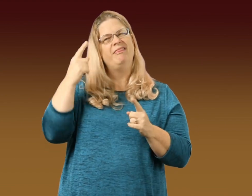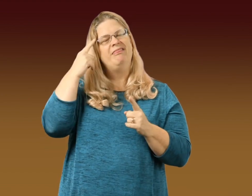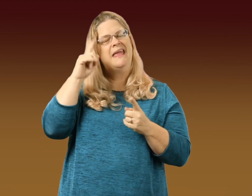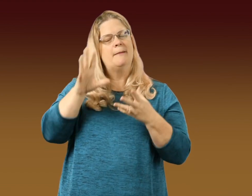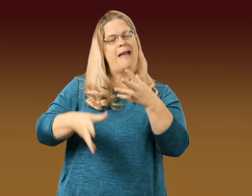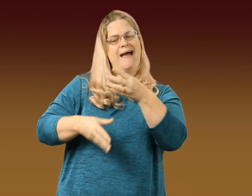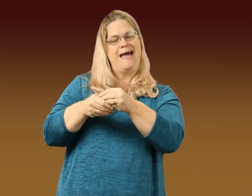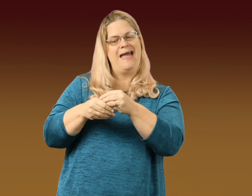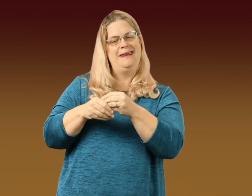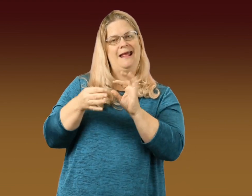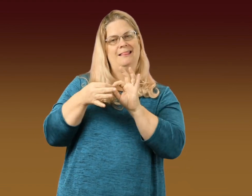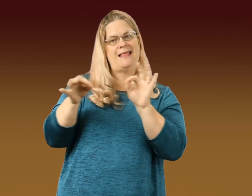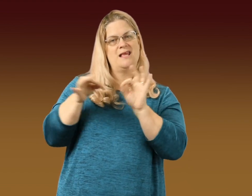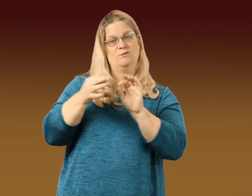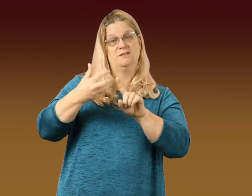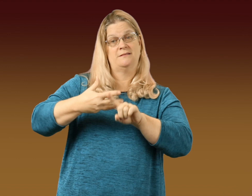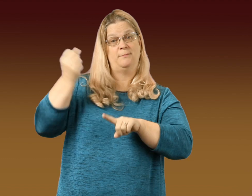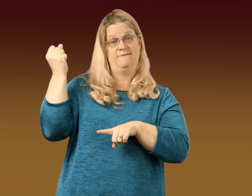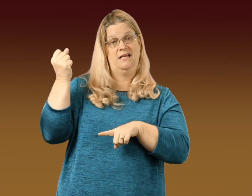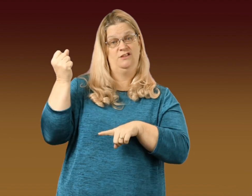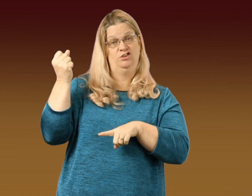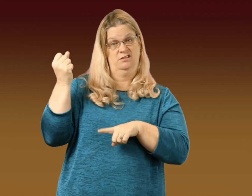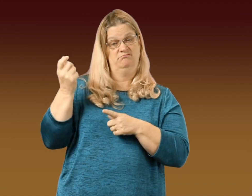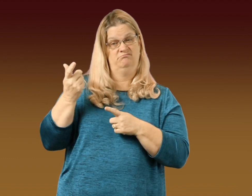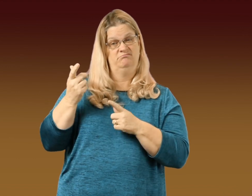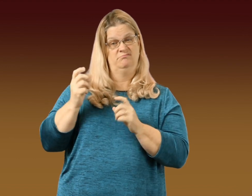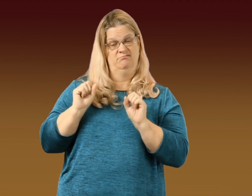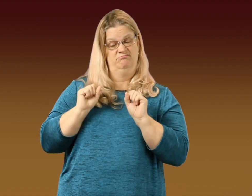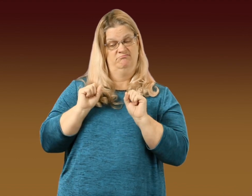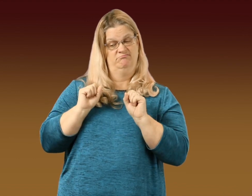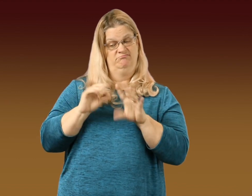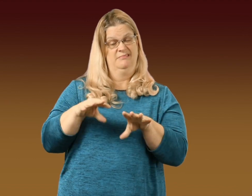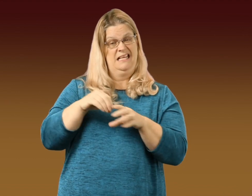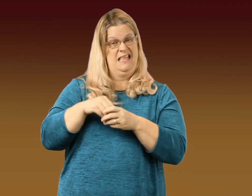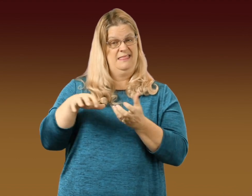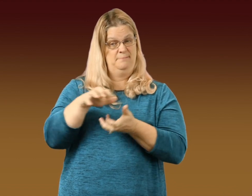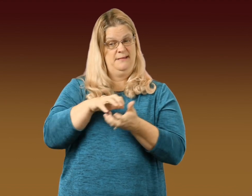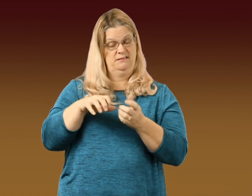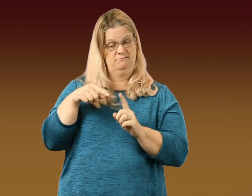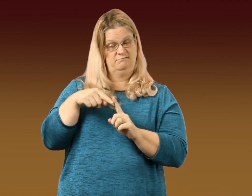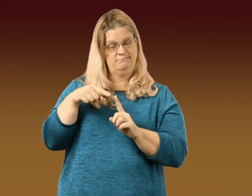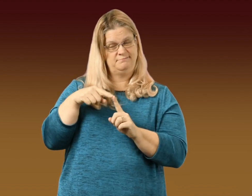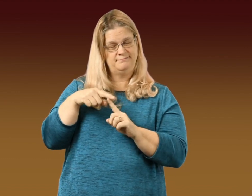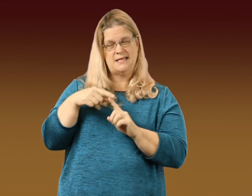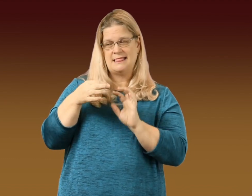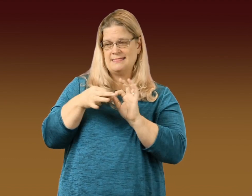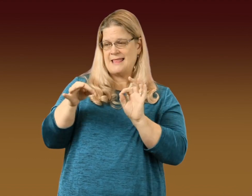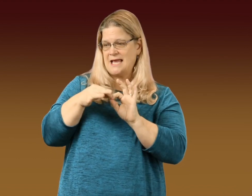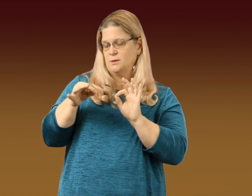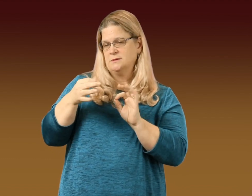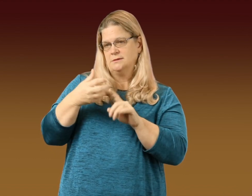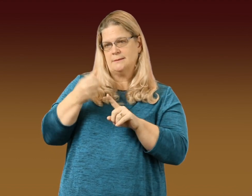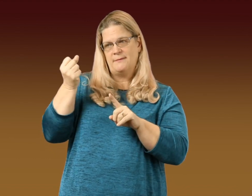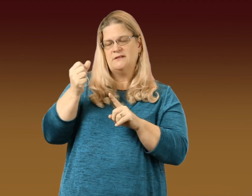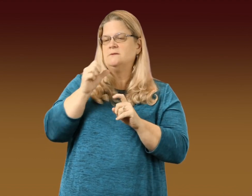And if you add language deprivation to the mix -- language deprivation --